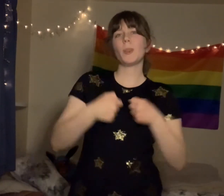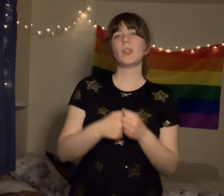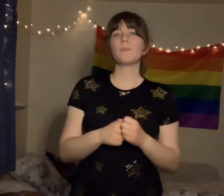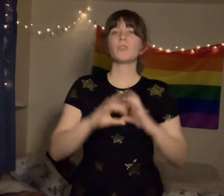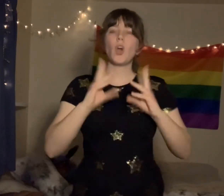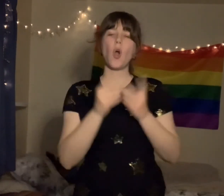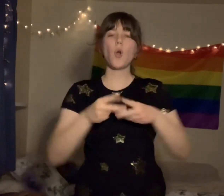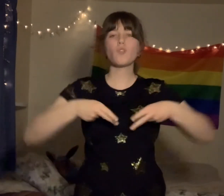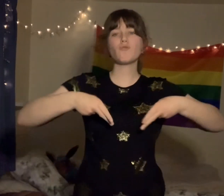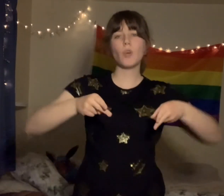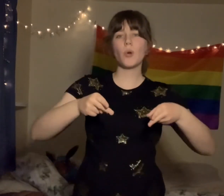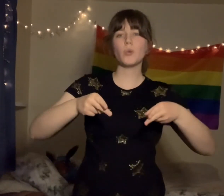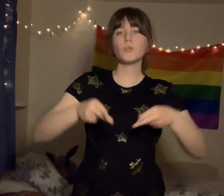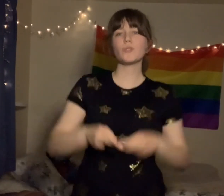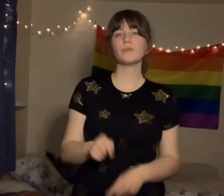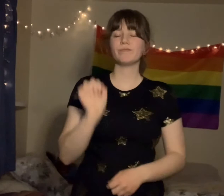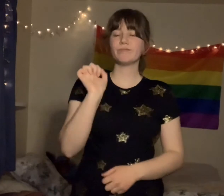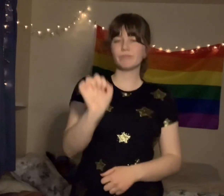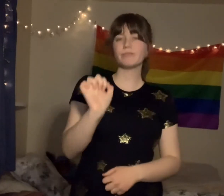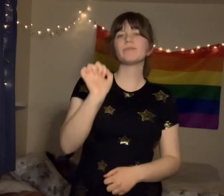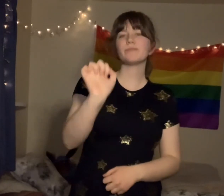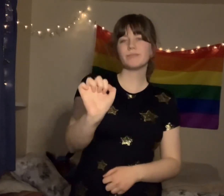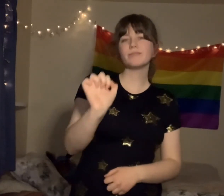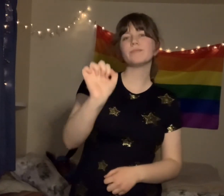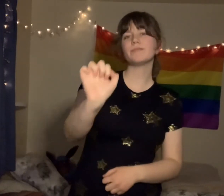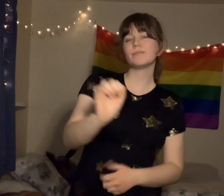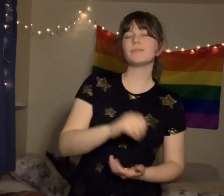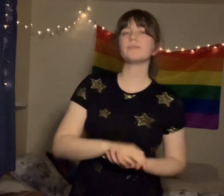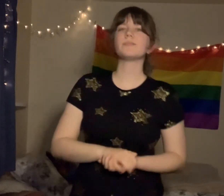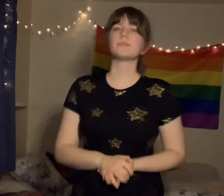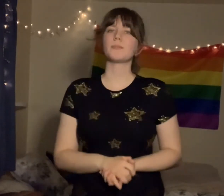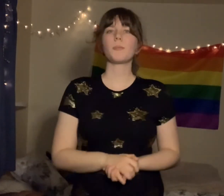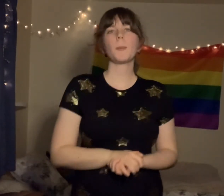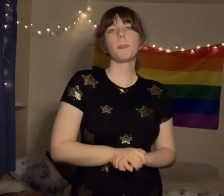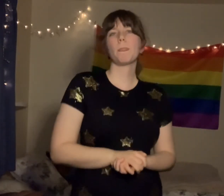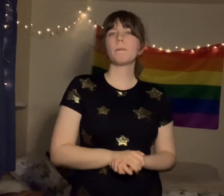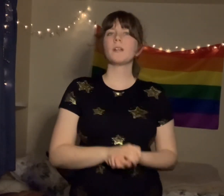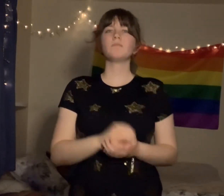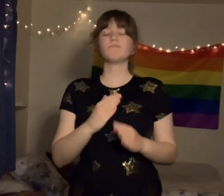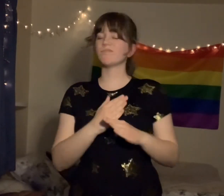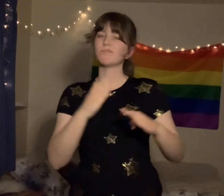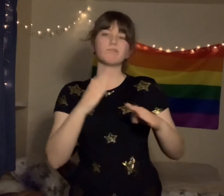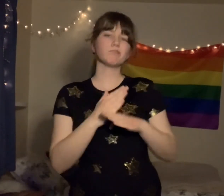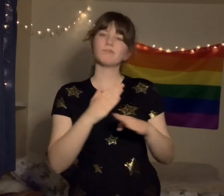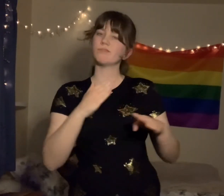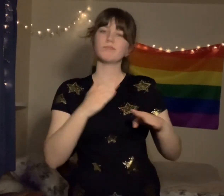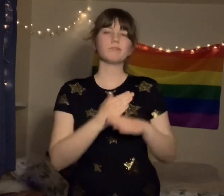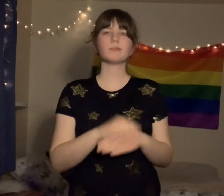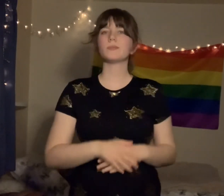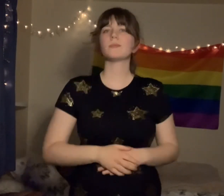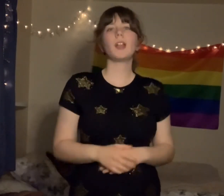The whole road is for you It didn't work